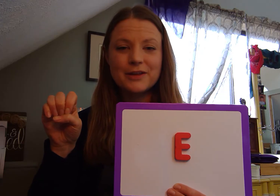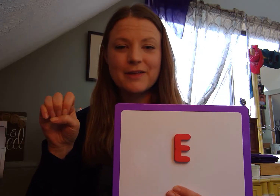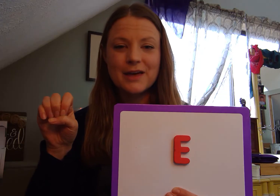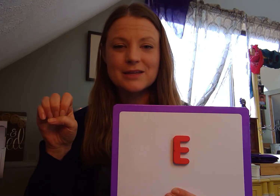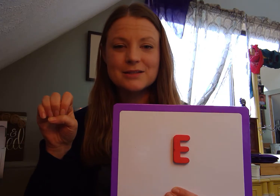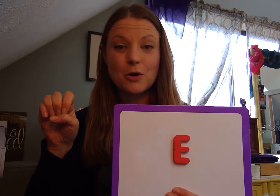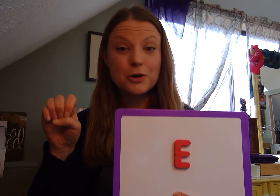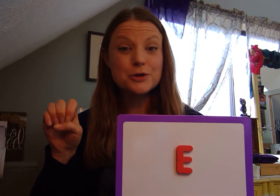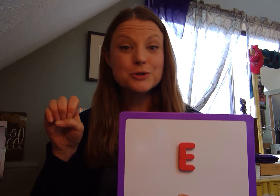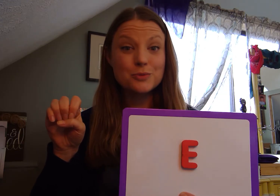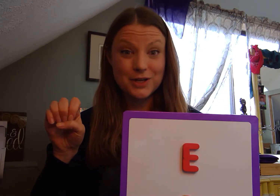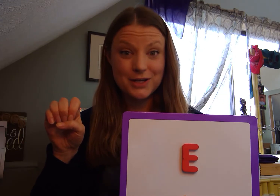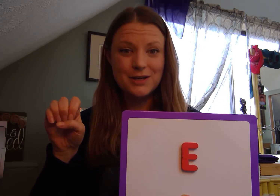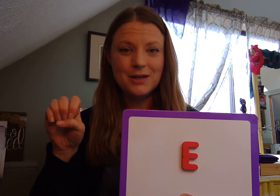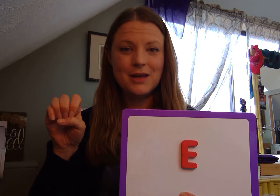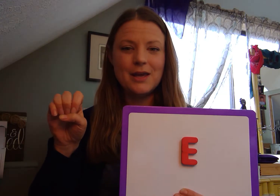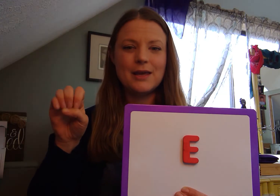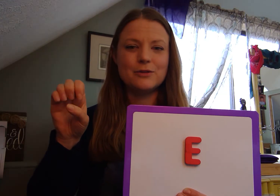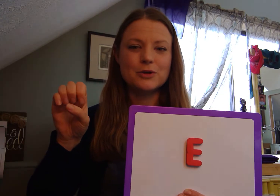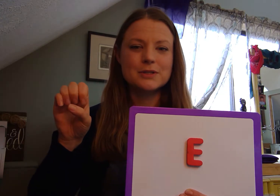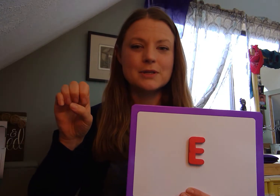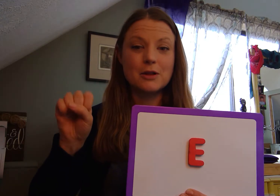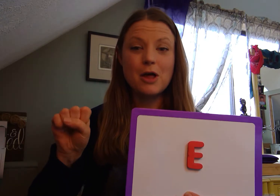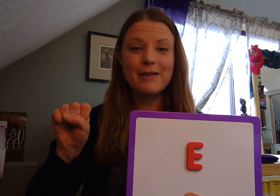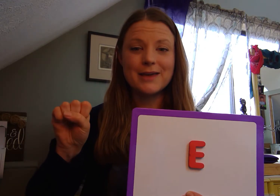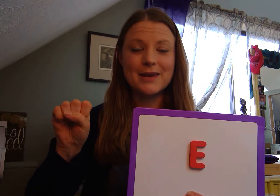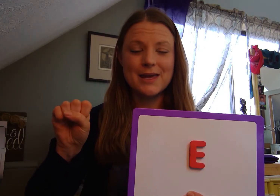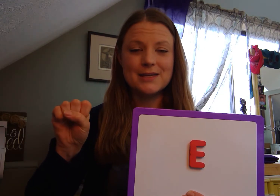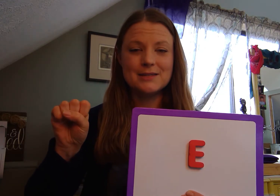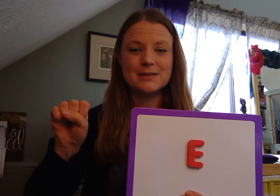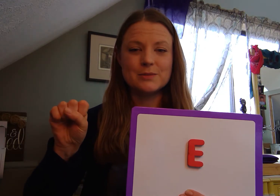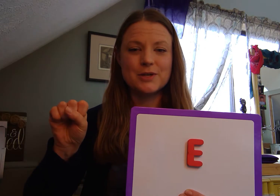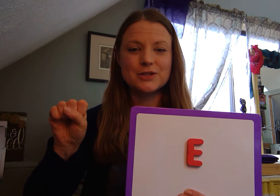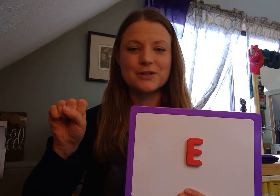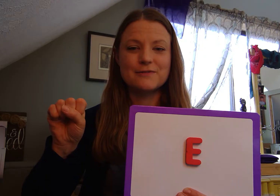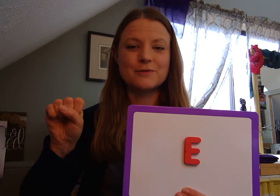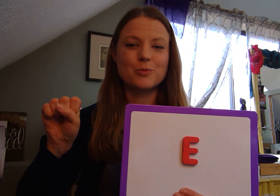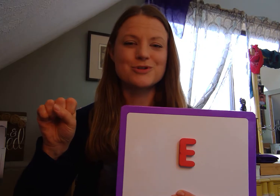like that is harder to read and looks a lot like an "S" especially if the person